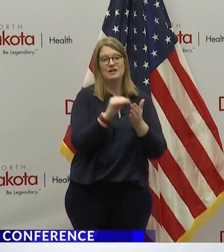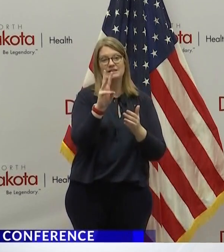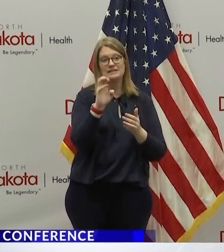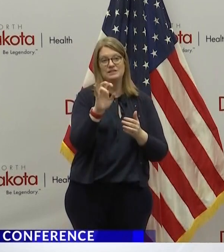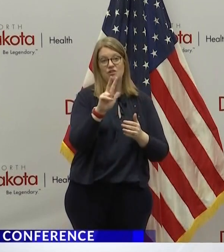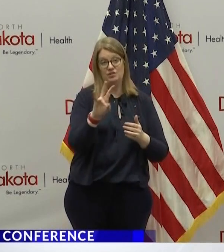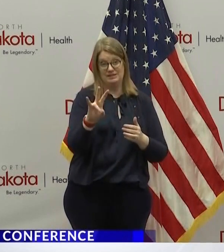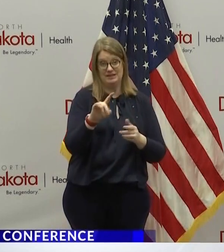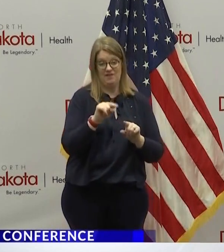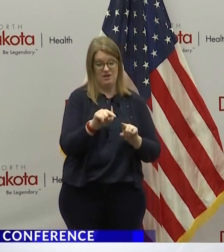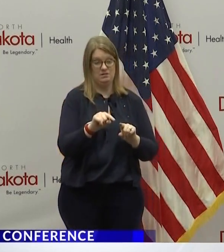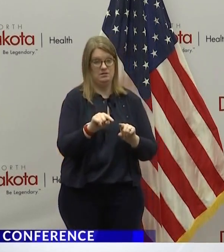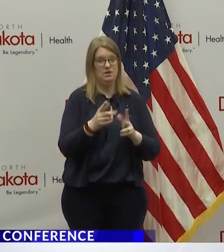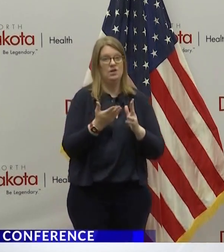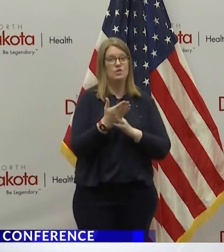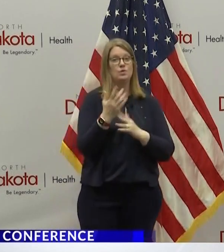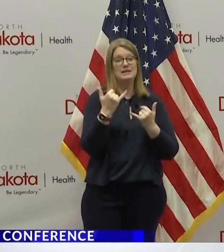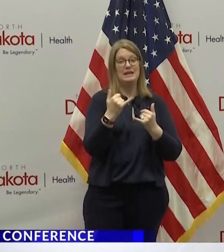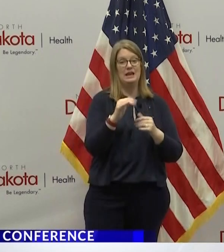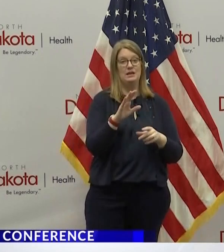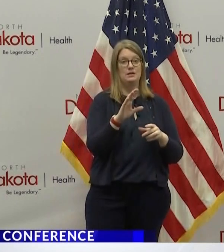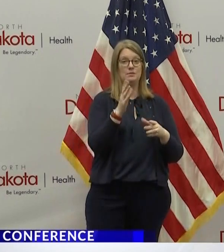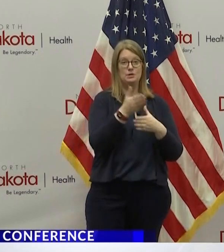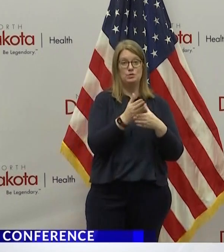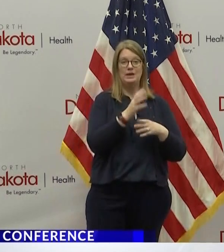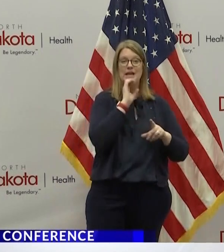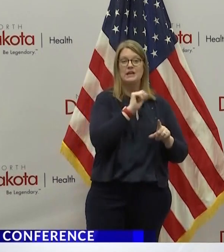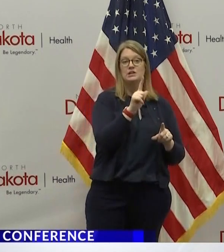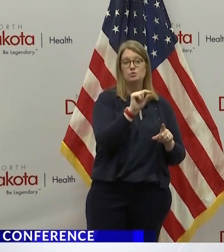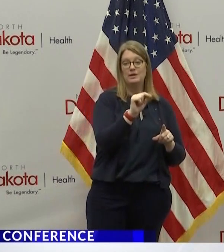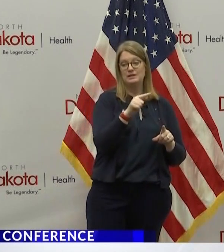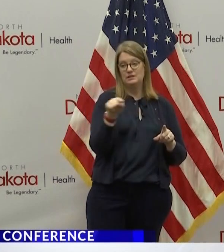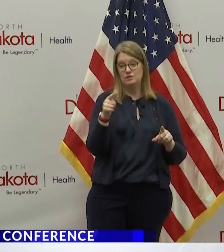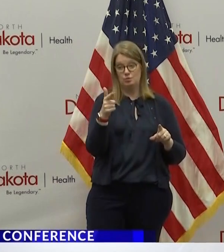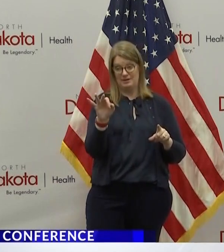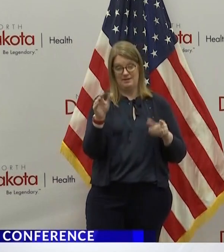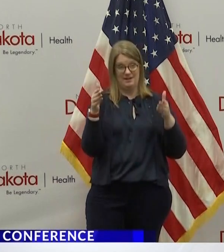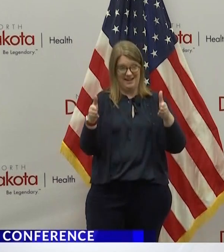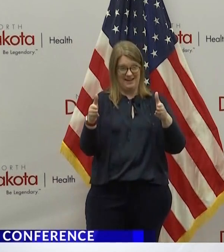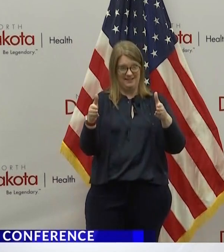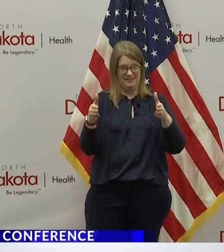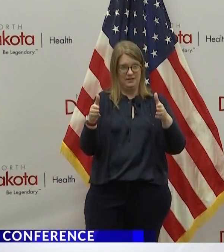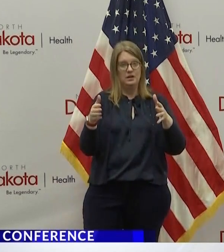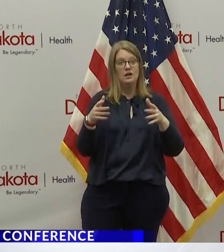29-YEAR-OLDS IN NORTH DAKOTA SINCE THE PANDEMIC BEGAN.